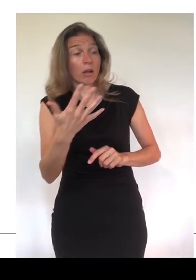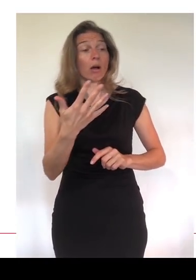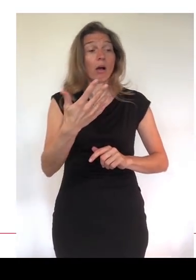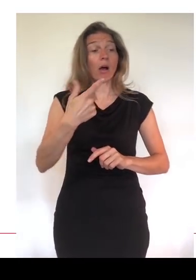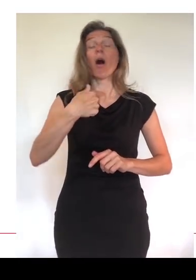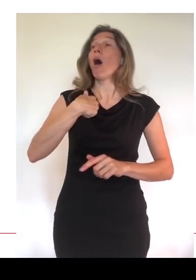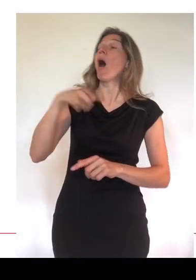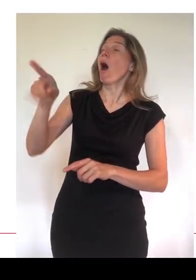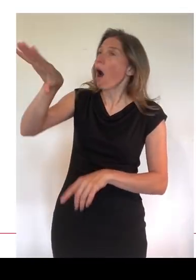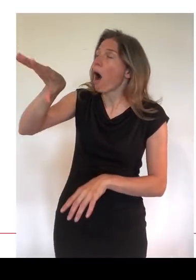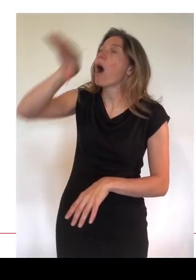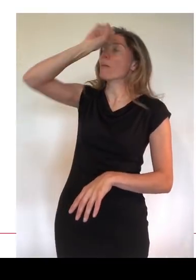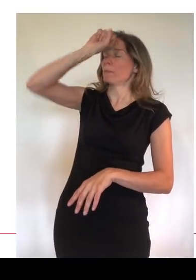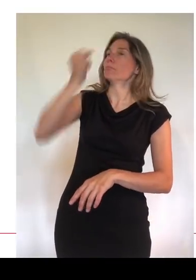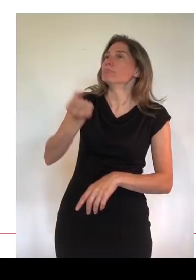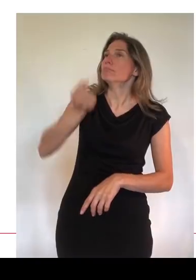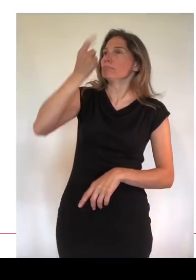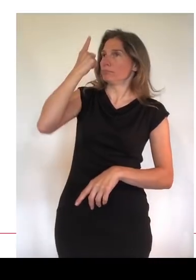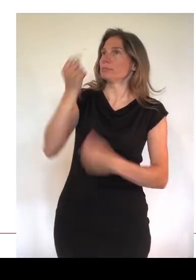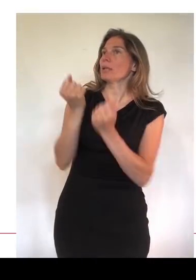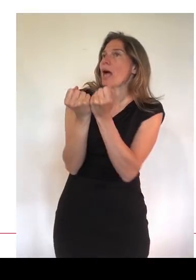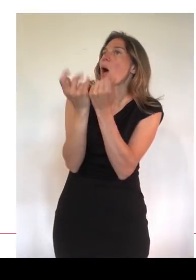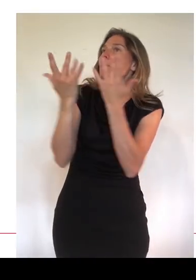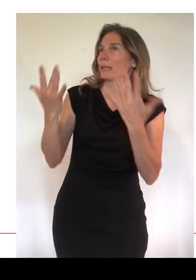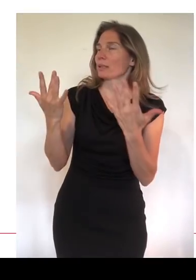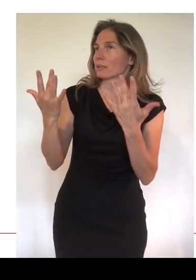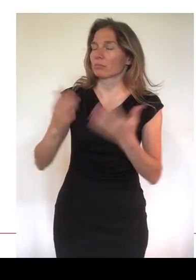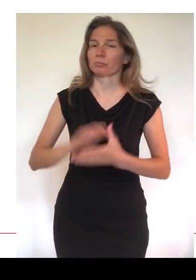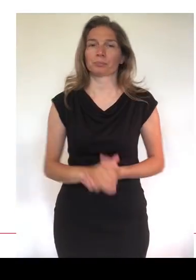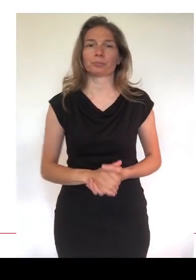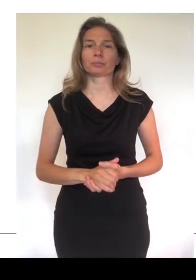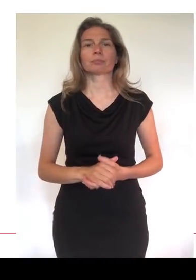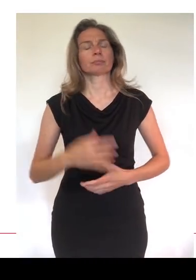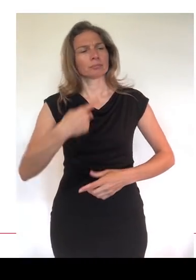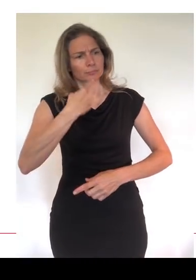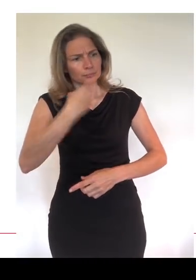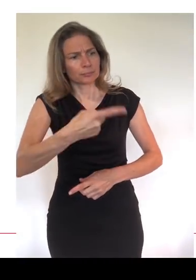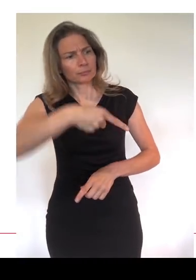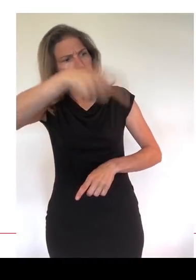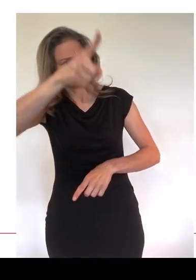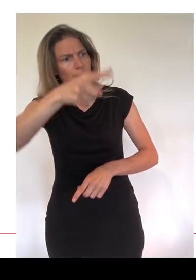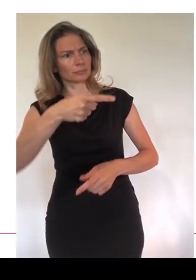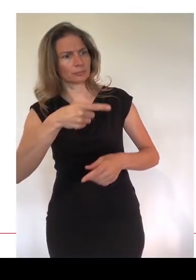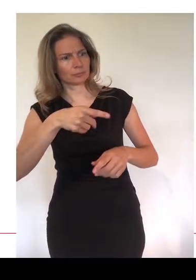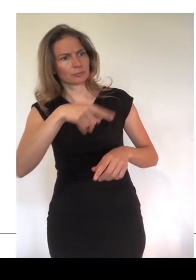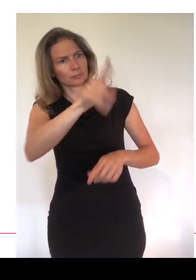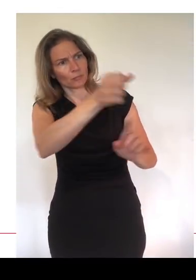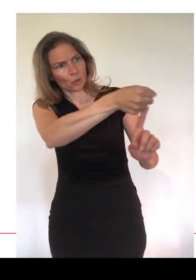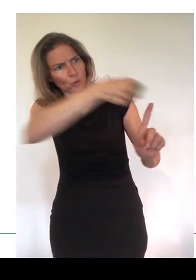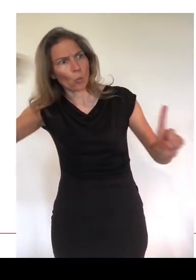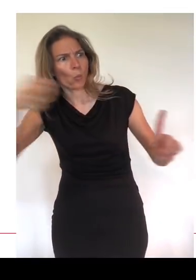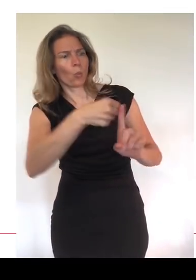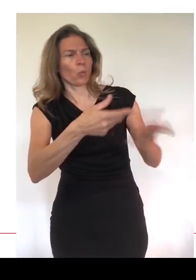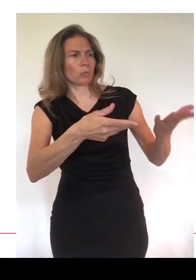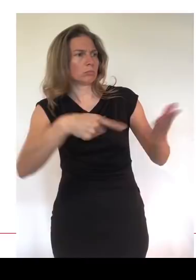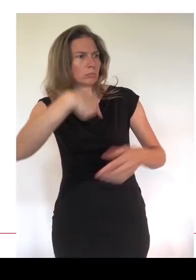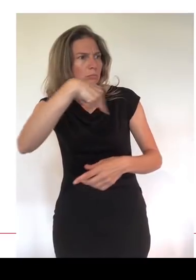when signs for quantity are being used do they understand commands and which